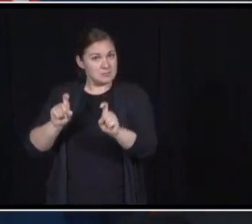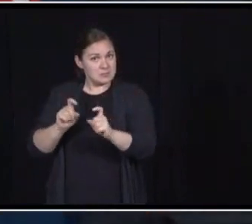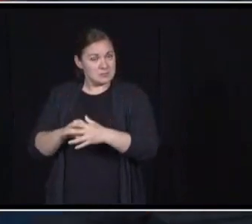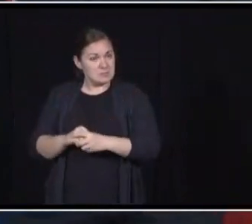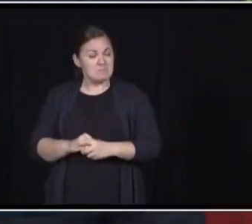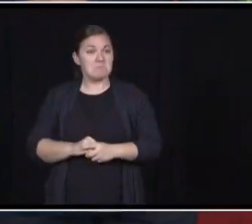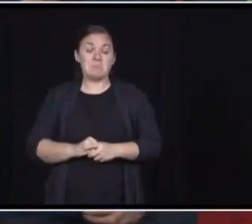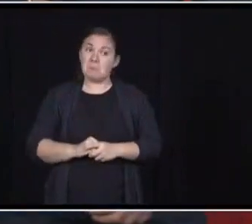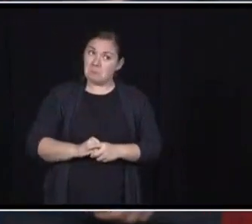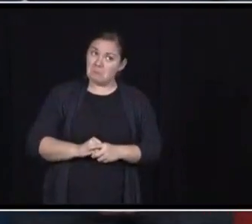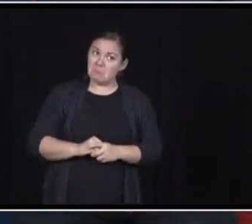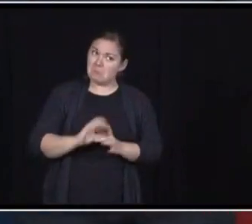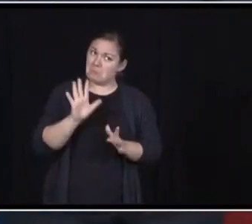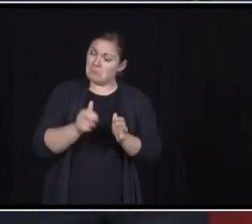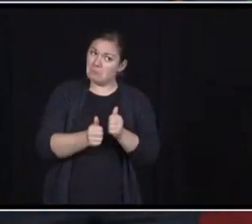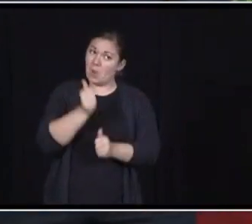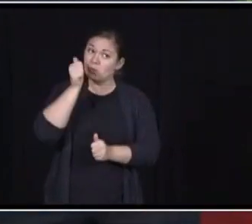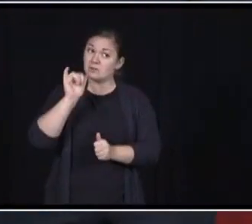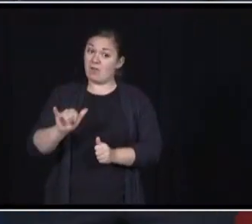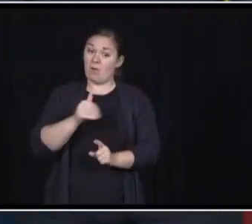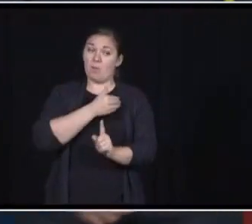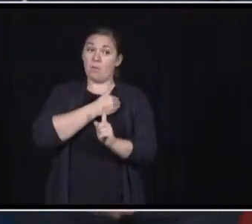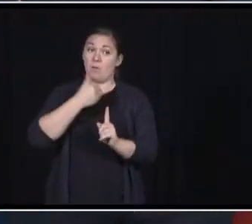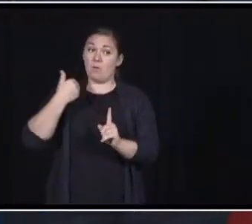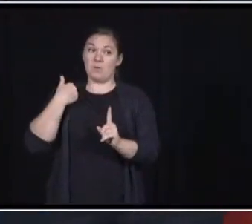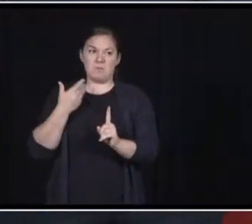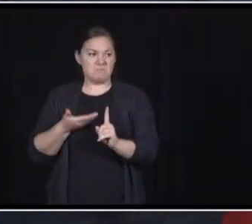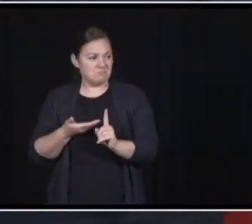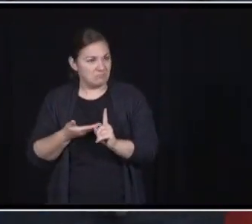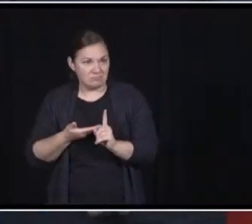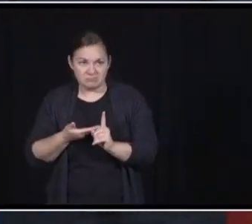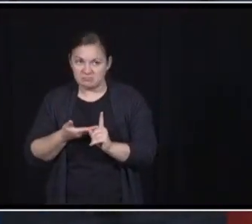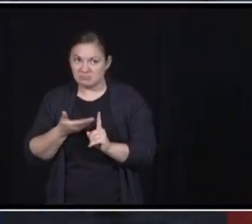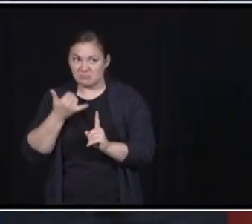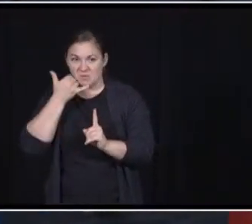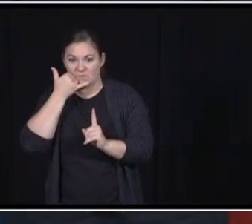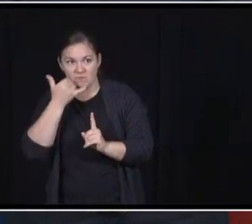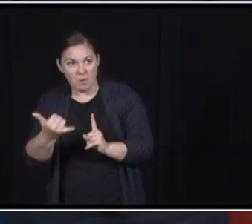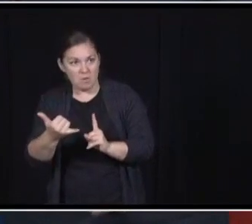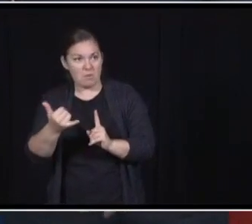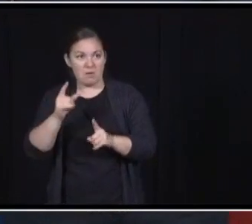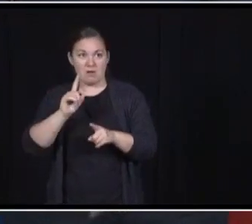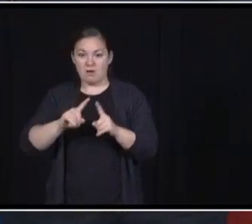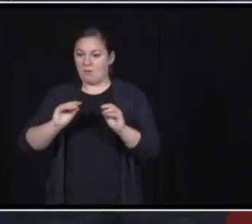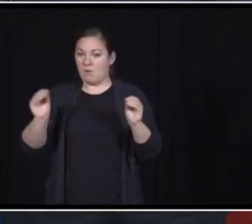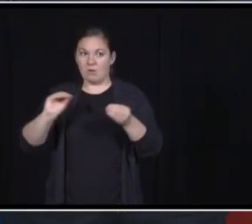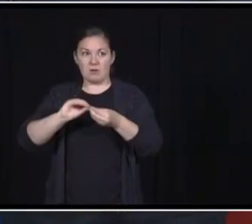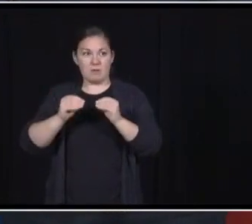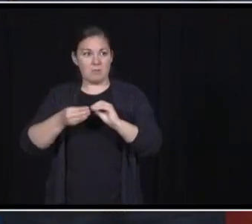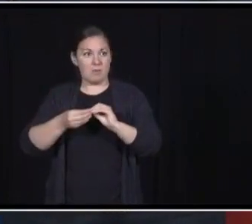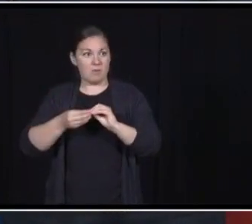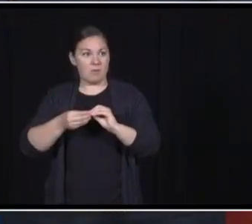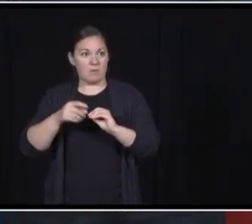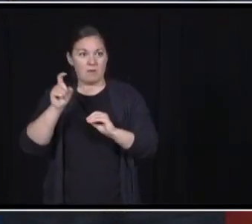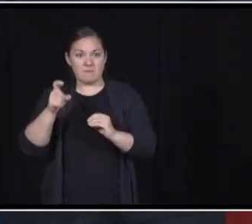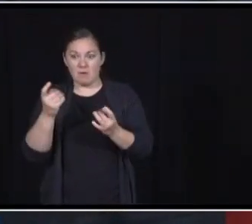And an issue that perceives election of this government. We know it is a problem and we will work hard to fix it.